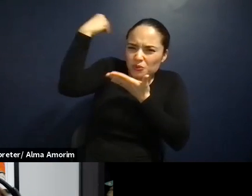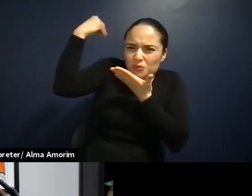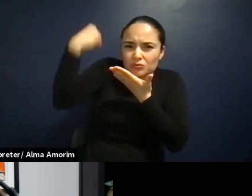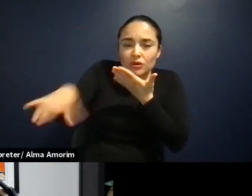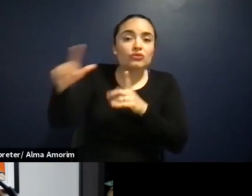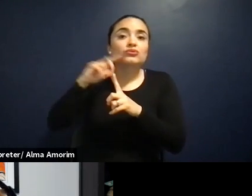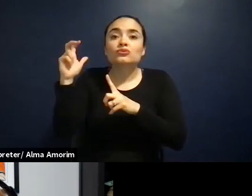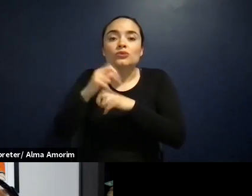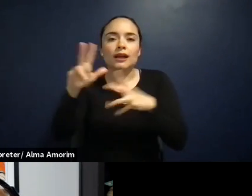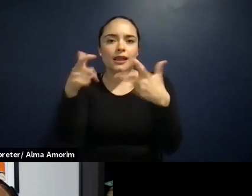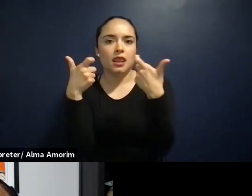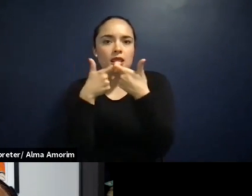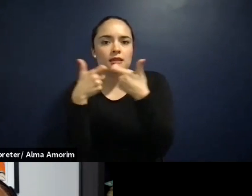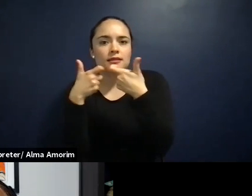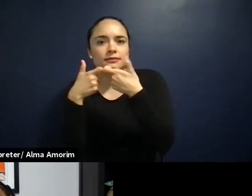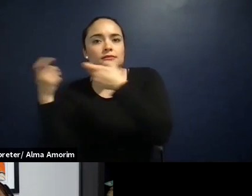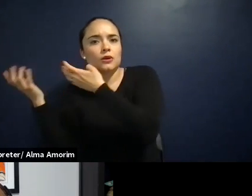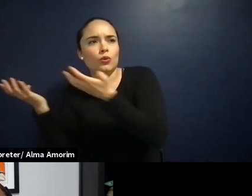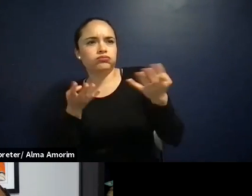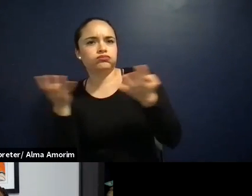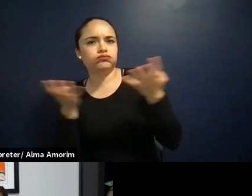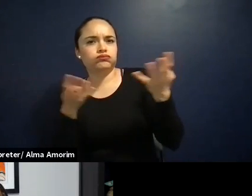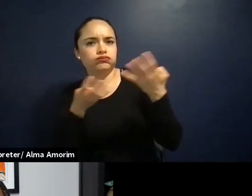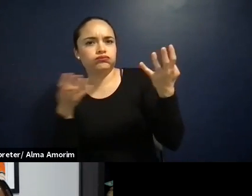and there's talks about, you know prices, of gold. Gold is used a lot for currency,